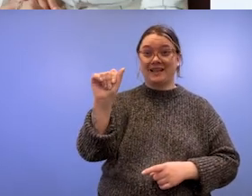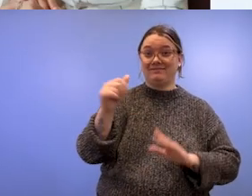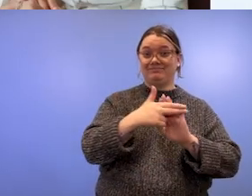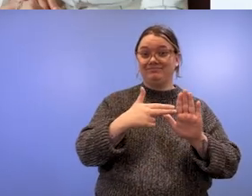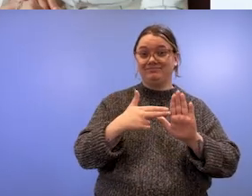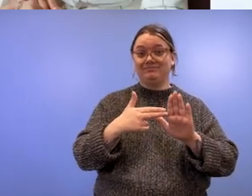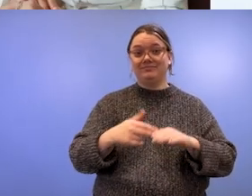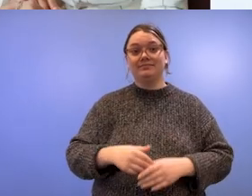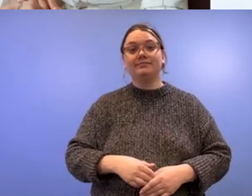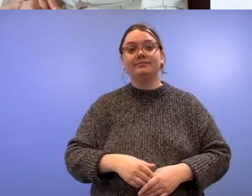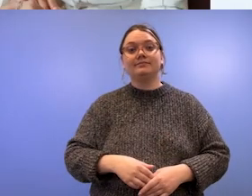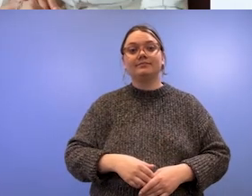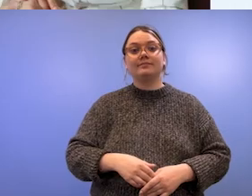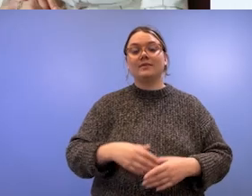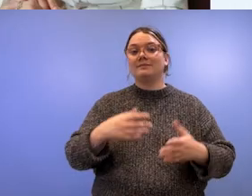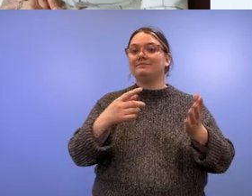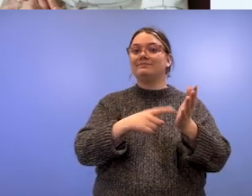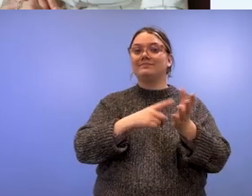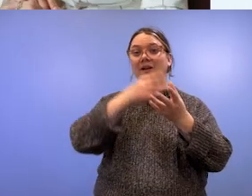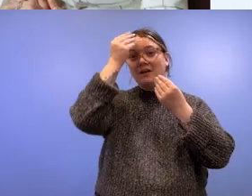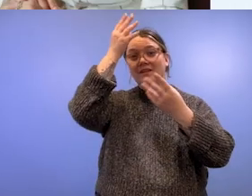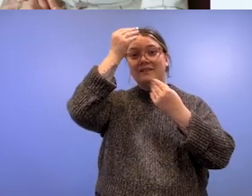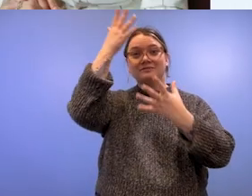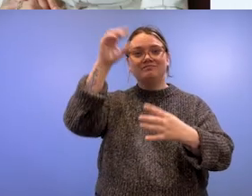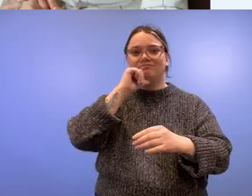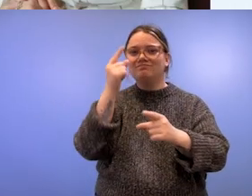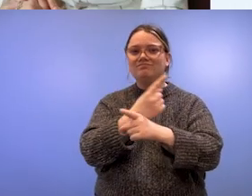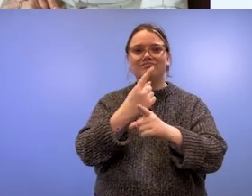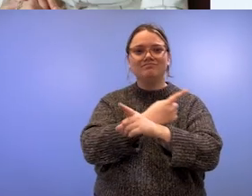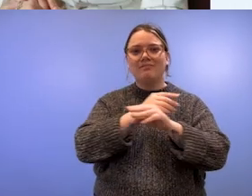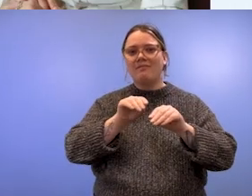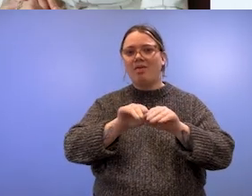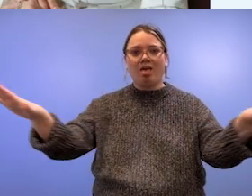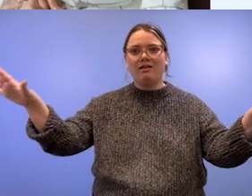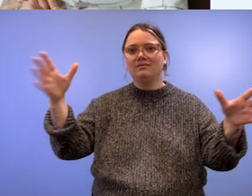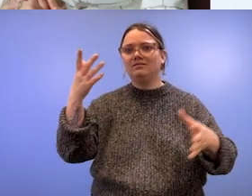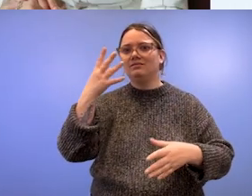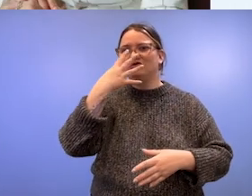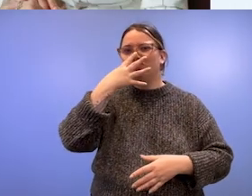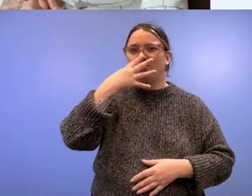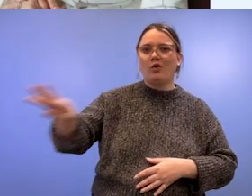physically visible. So sometimes misinformation regarding these disabilities can lead to ignorance